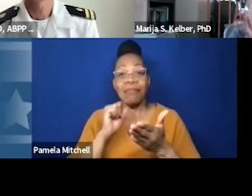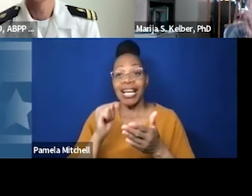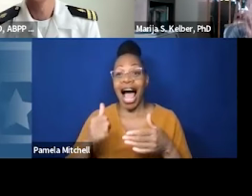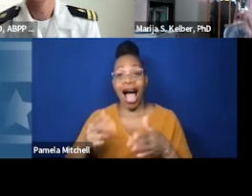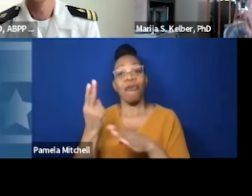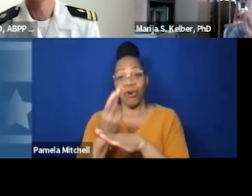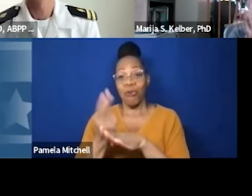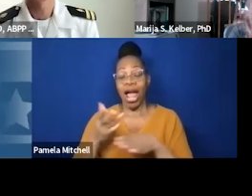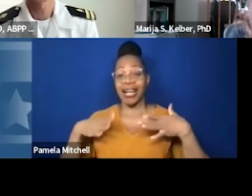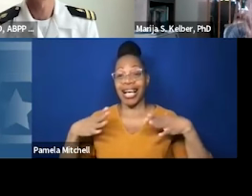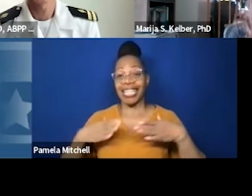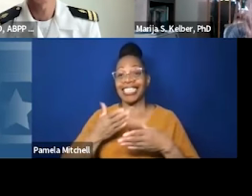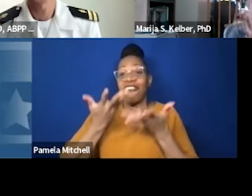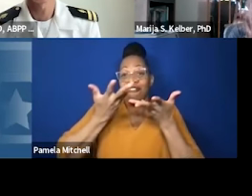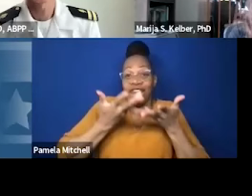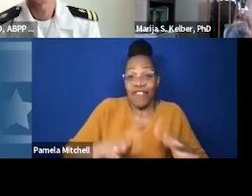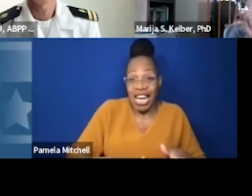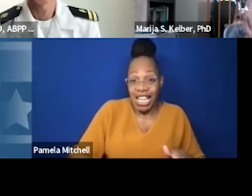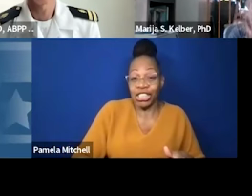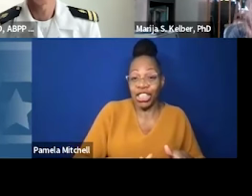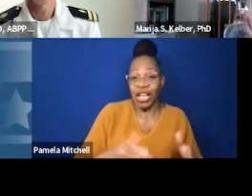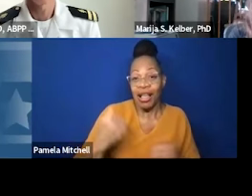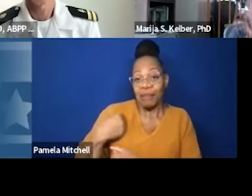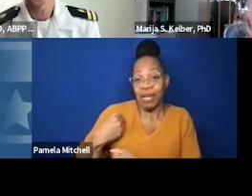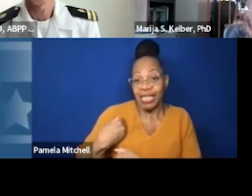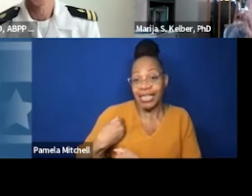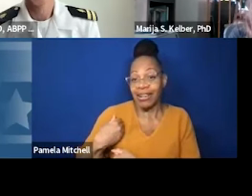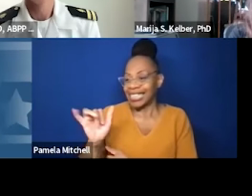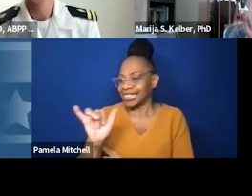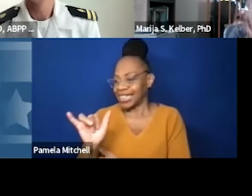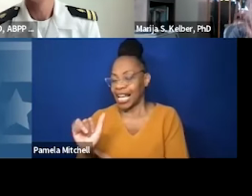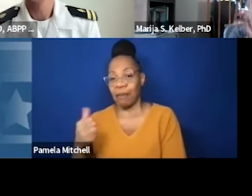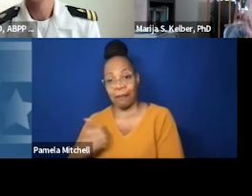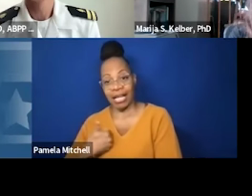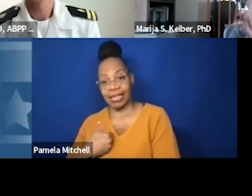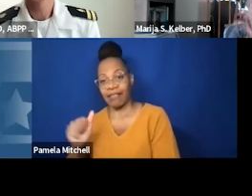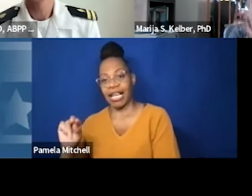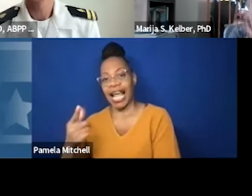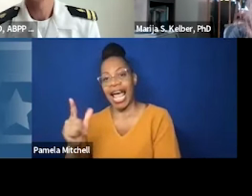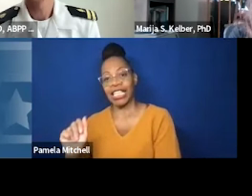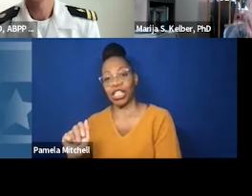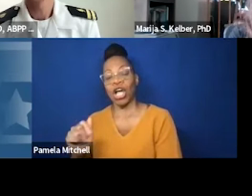nor did I, nor did Angela. And so those explicit aspects of service are not always visible,